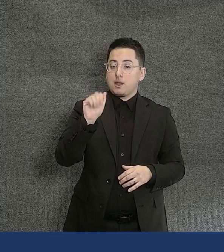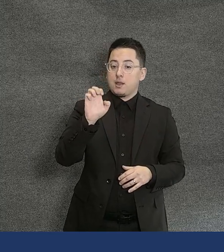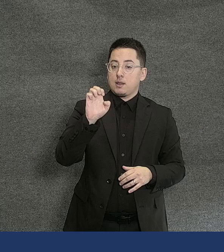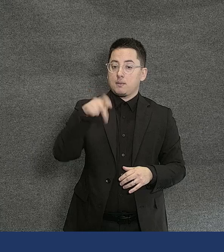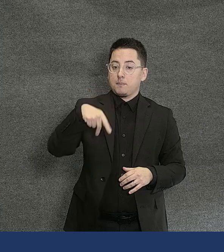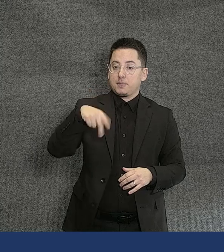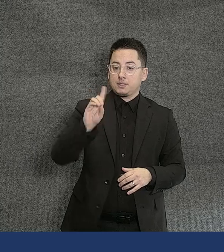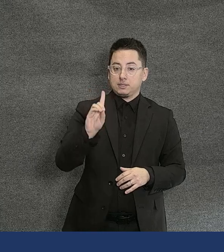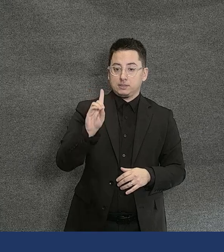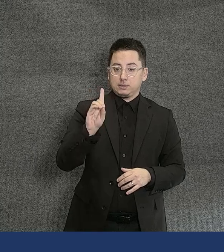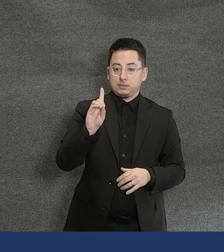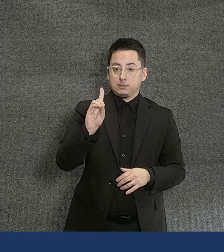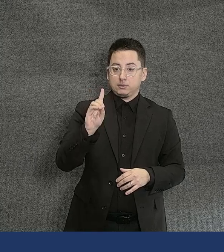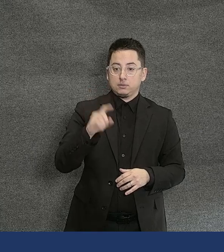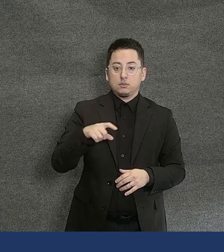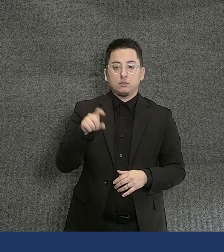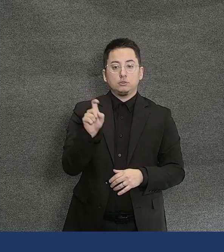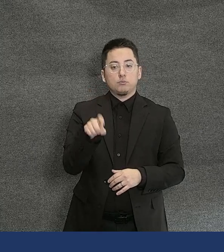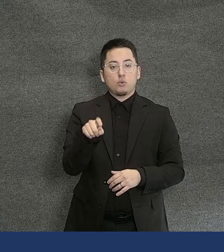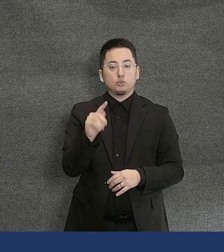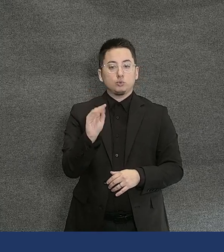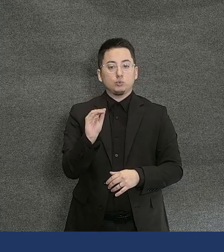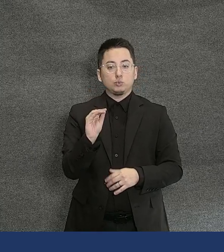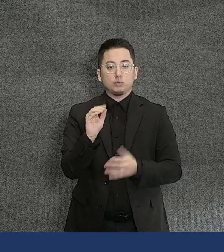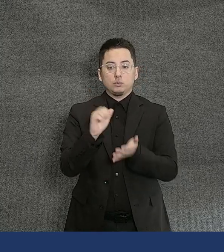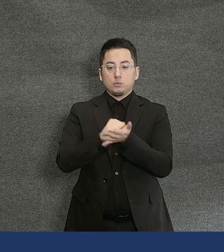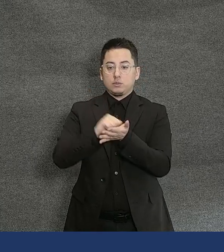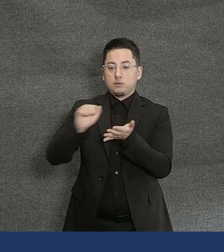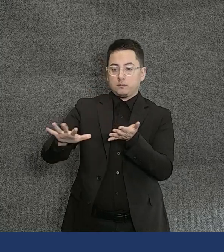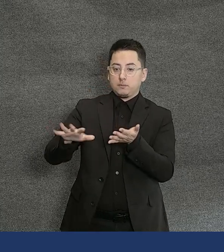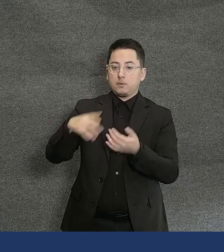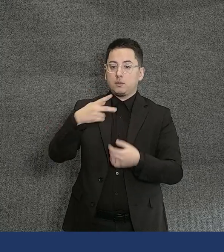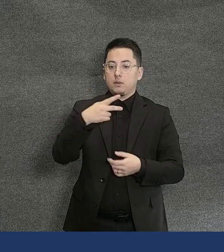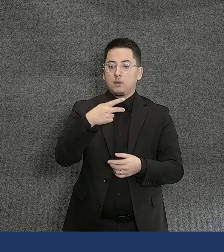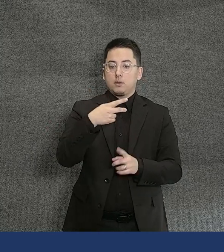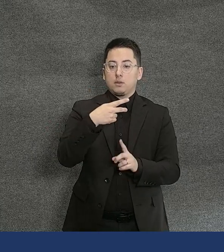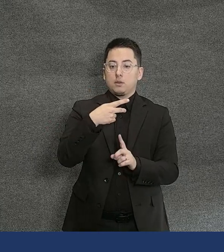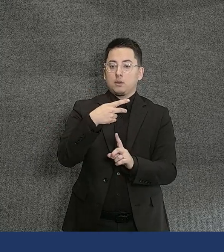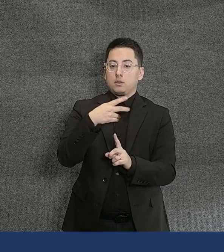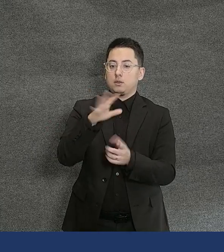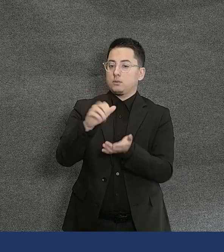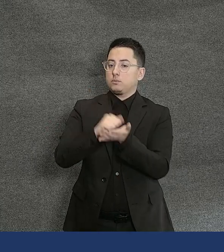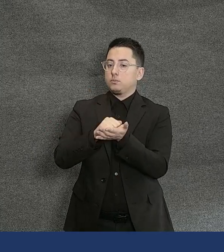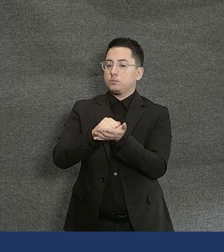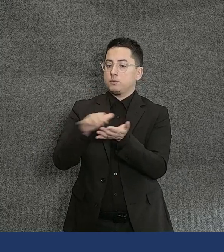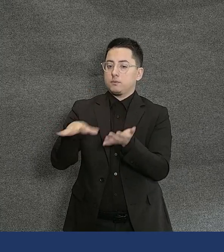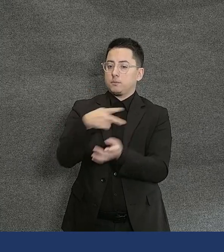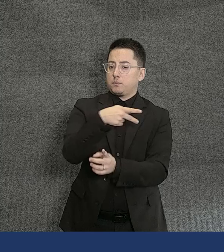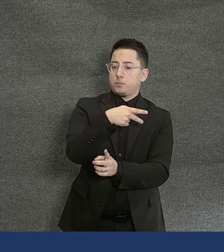relieved assets, and was supposed to relieve both, but here we are. I was also the chief author on the pay increase